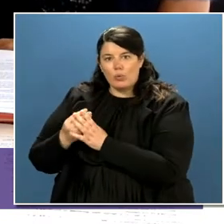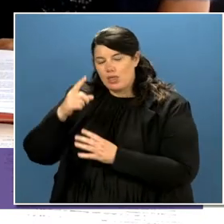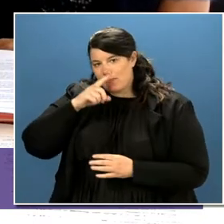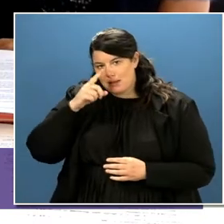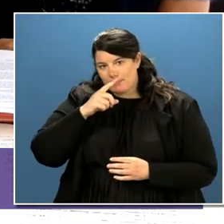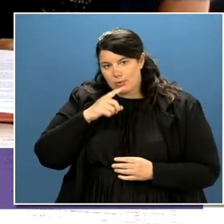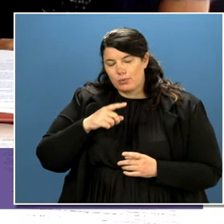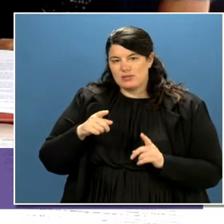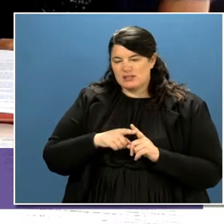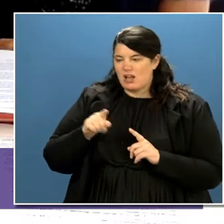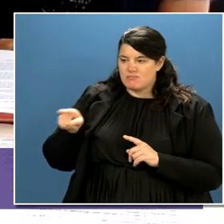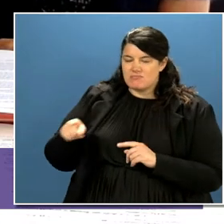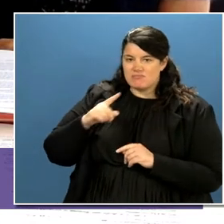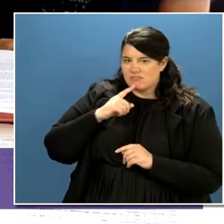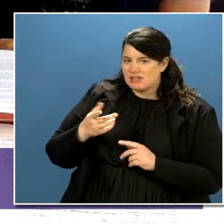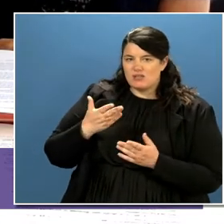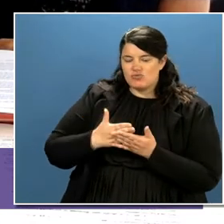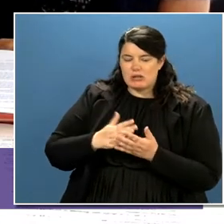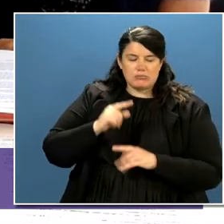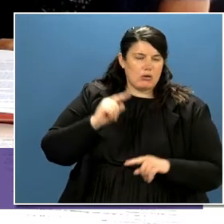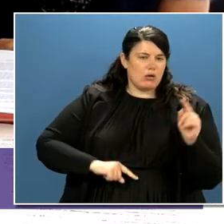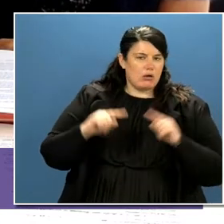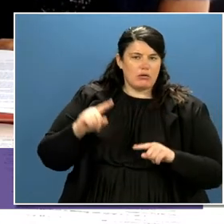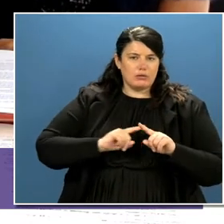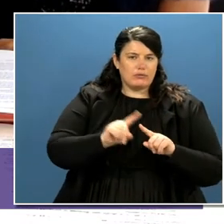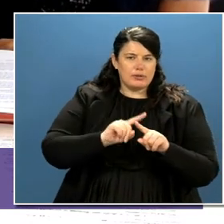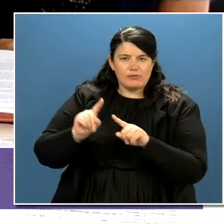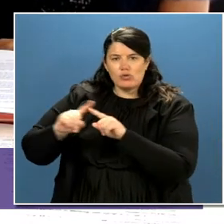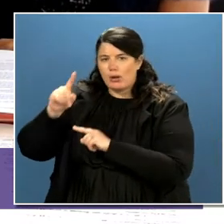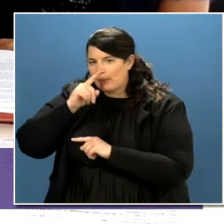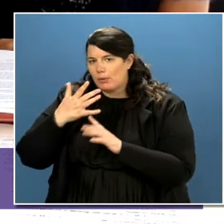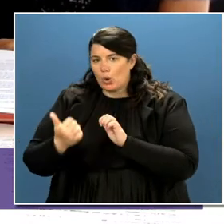mentioned, such a diverse range of people that work for us with disability